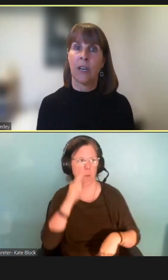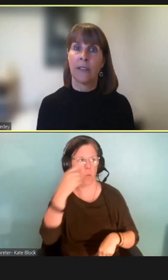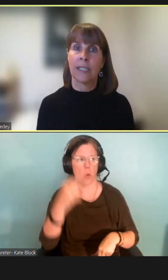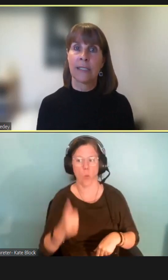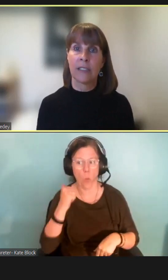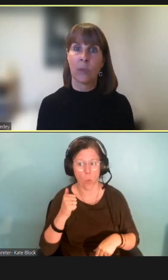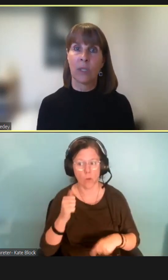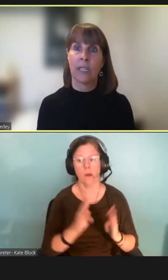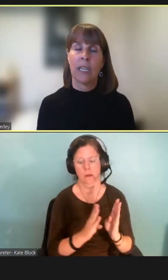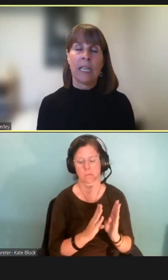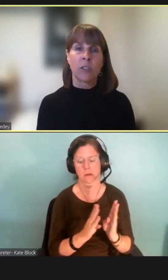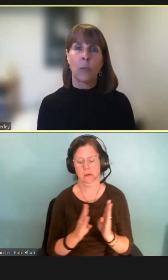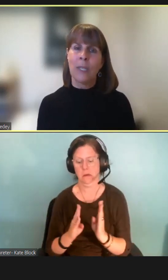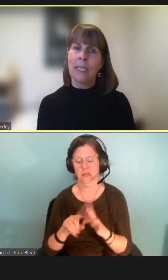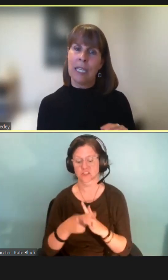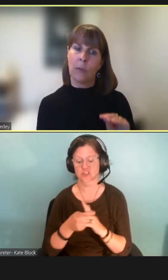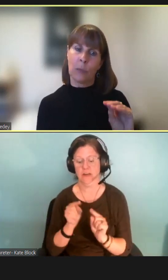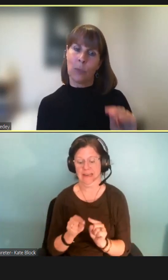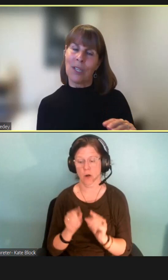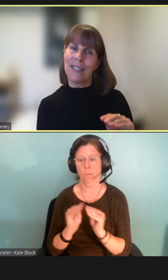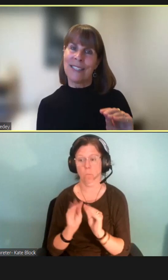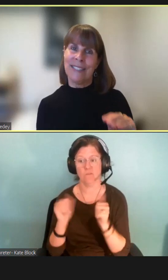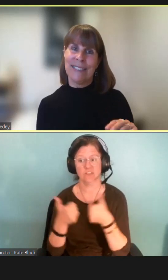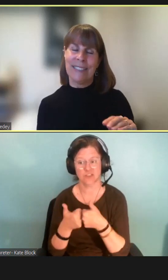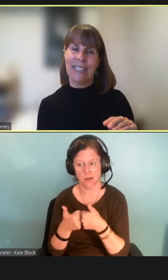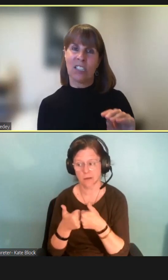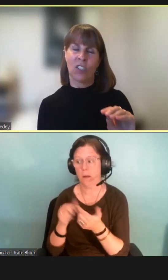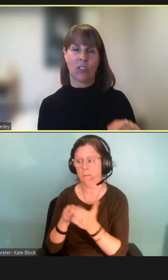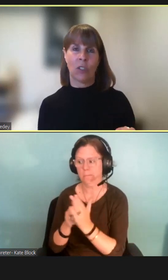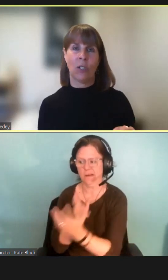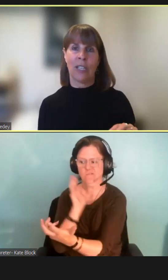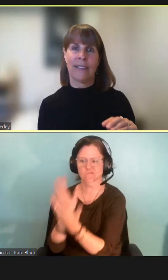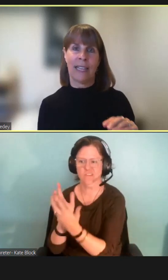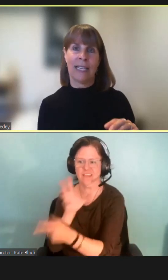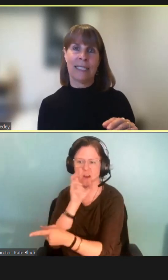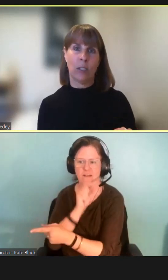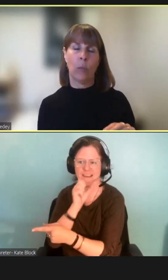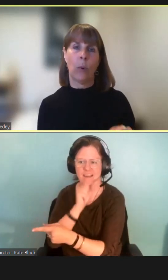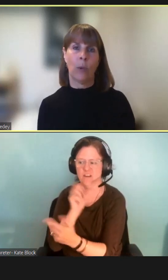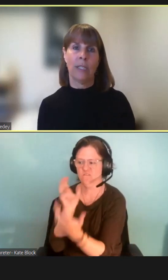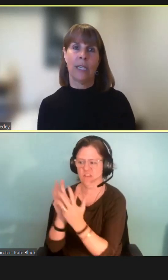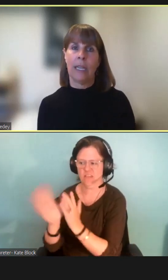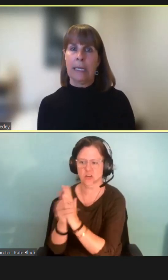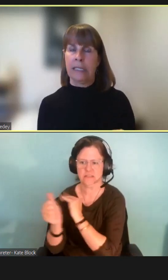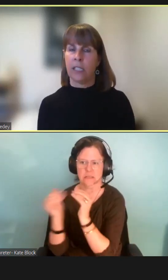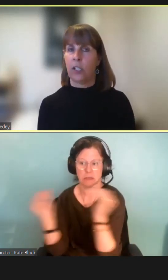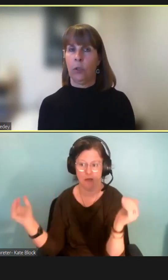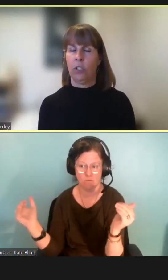the assessment so being able to plug in and start at that ideal point is a huge